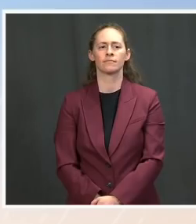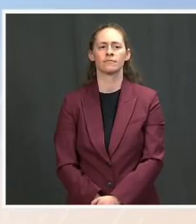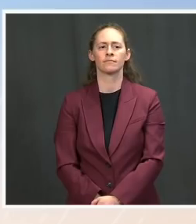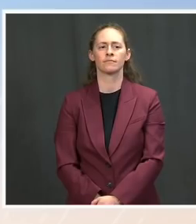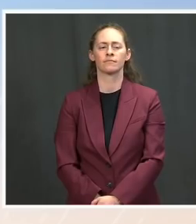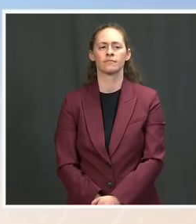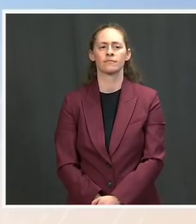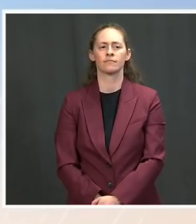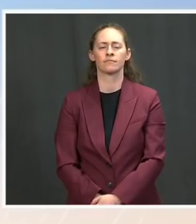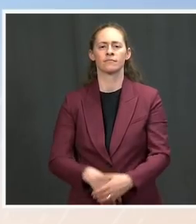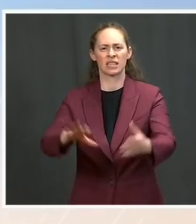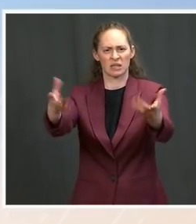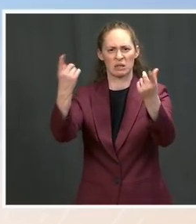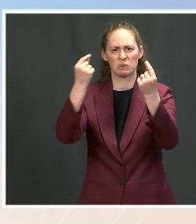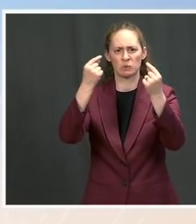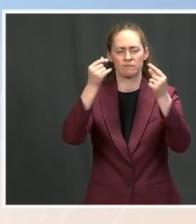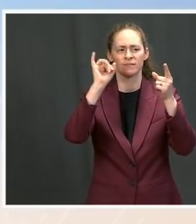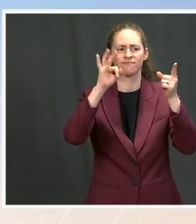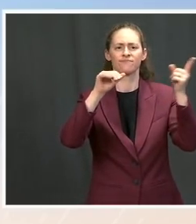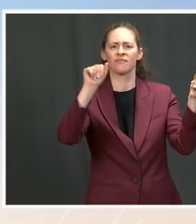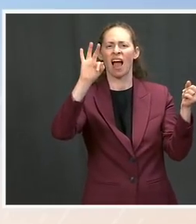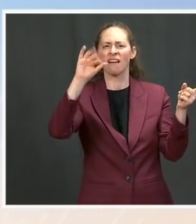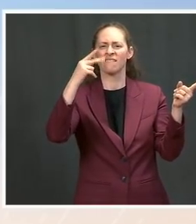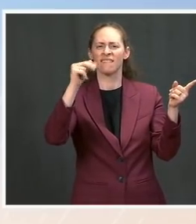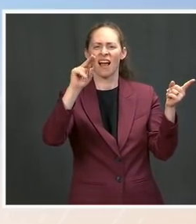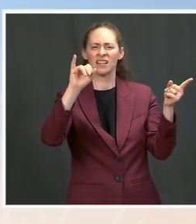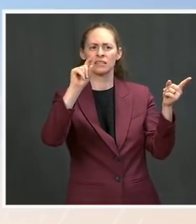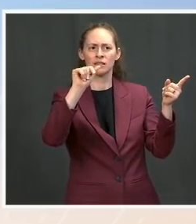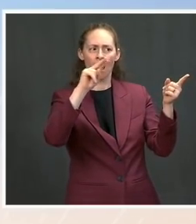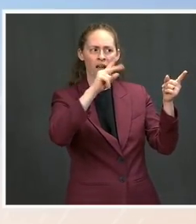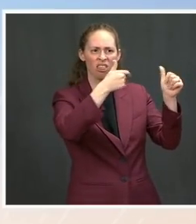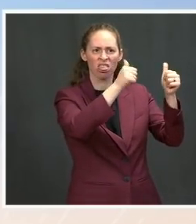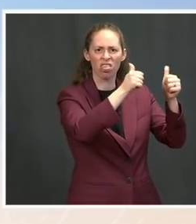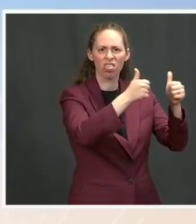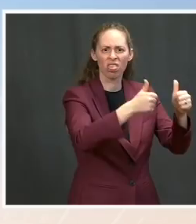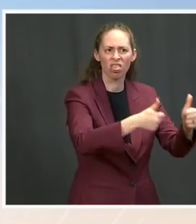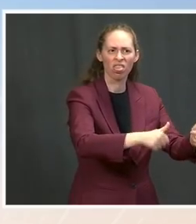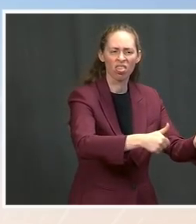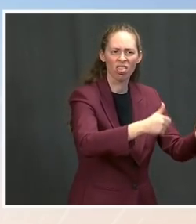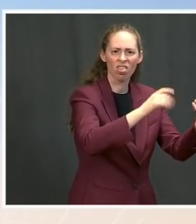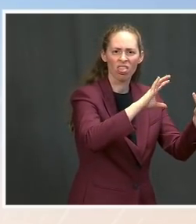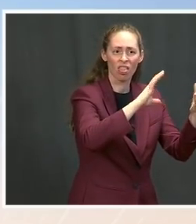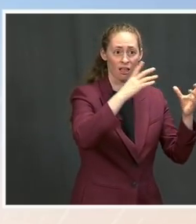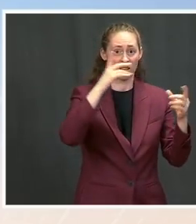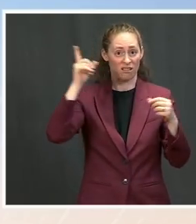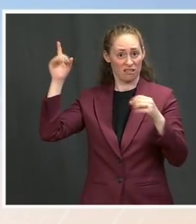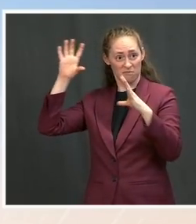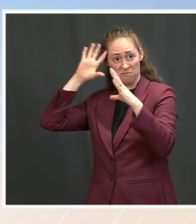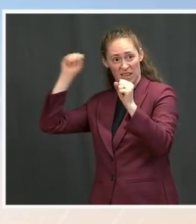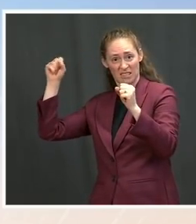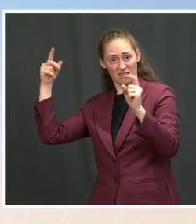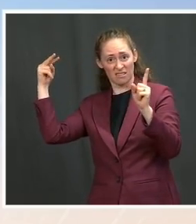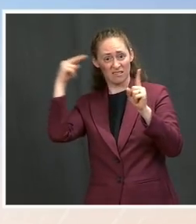happens after September? What's going to be his message to the Afghan people, you know, including the many who probably don't support the Taliban?